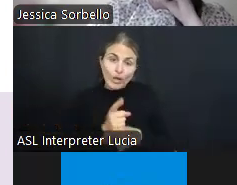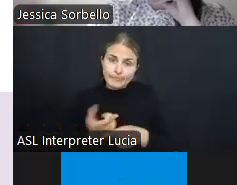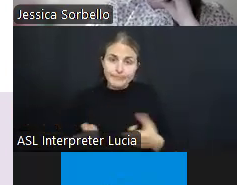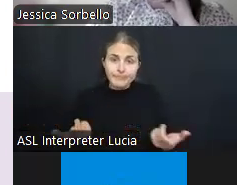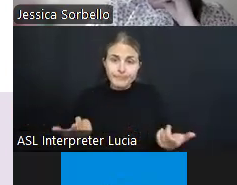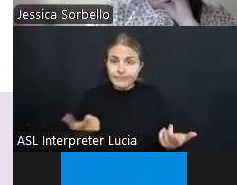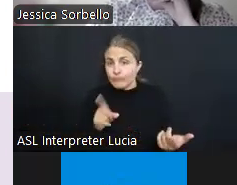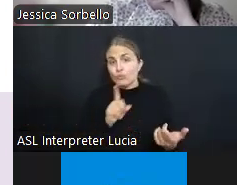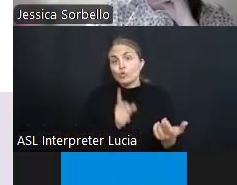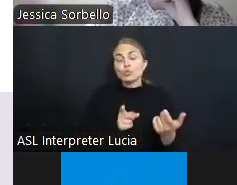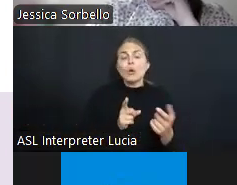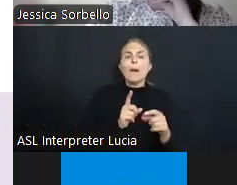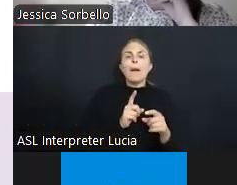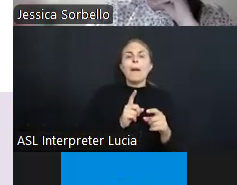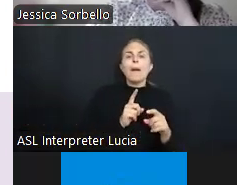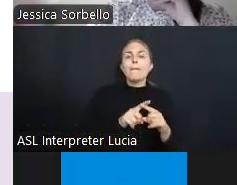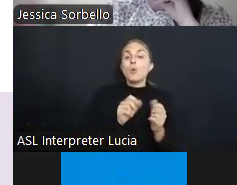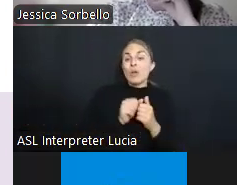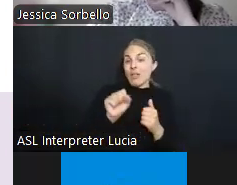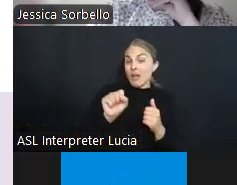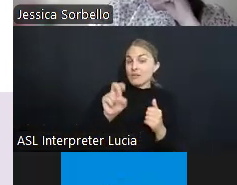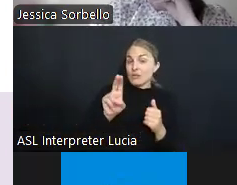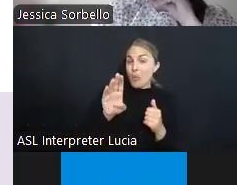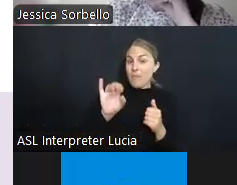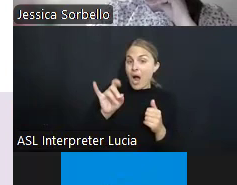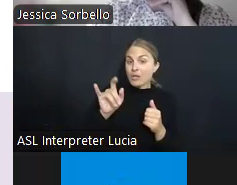means if that cocaine is laced with fentanyl, that risk of